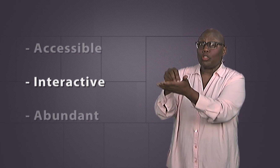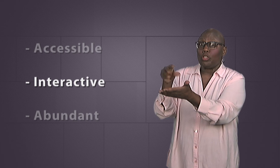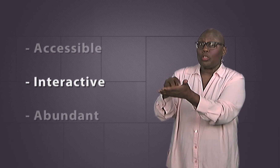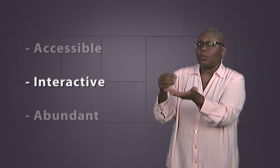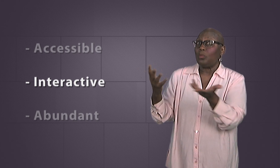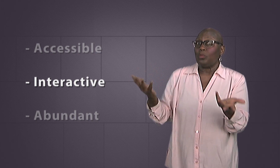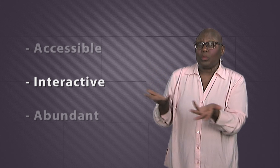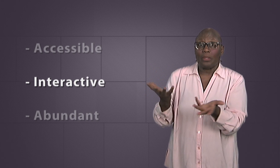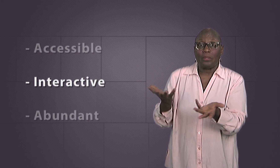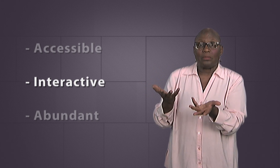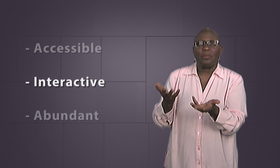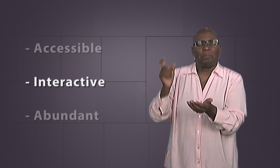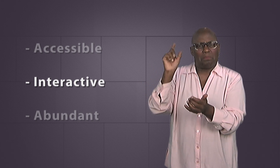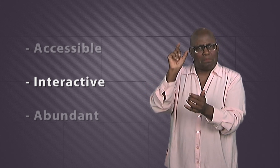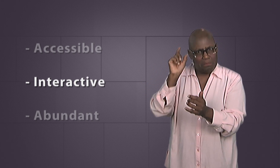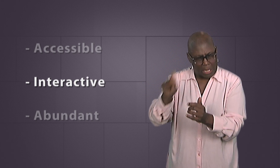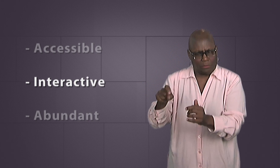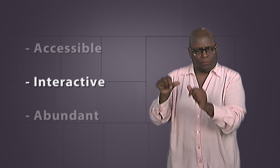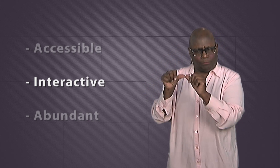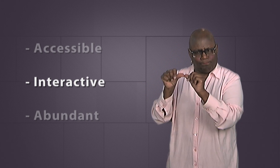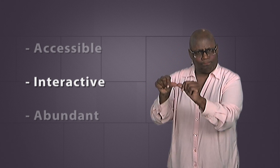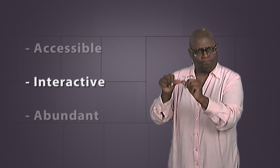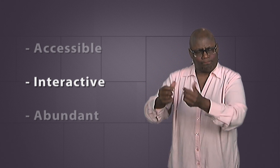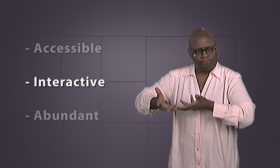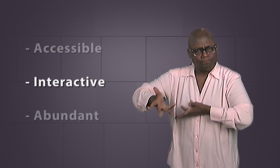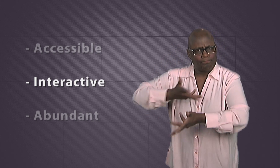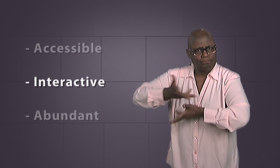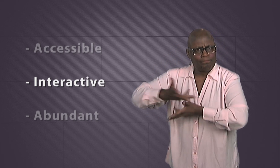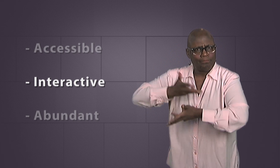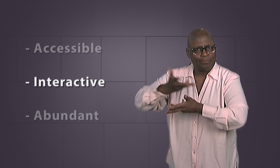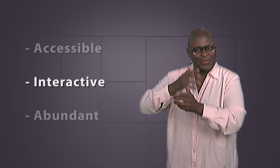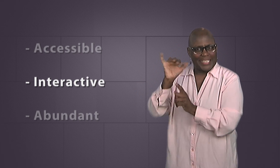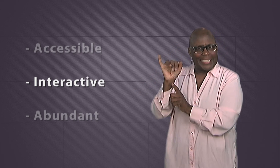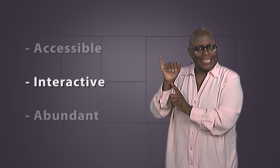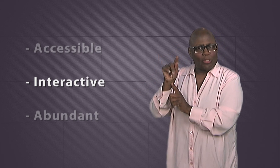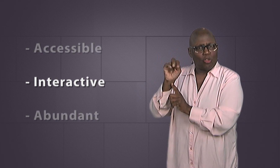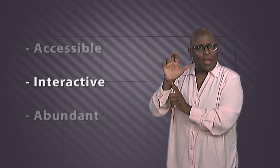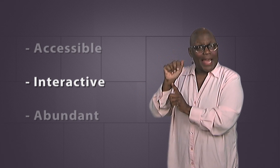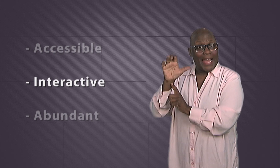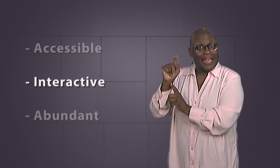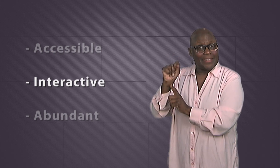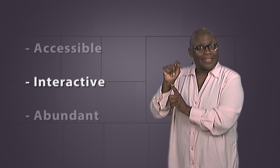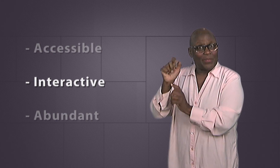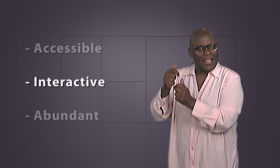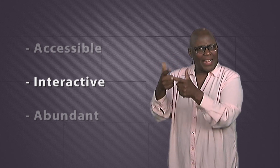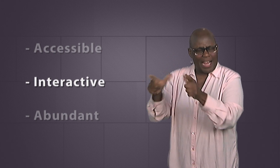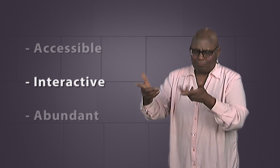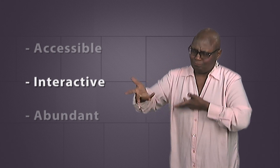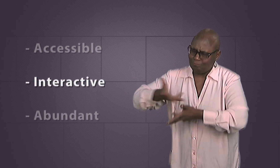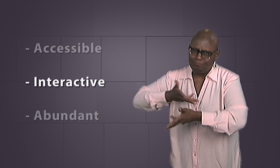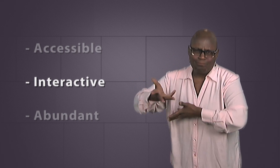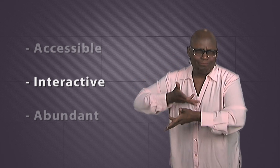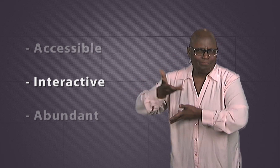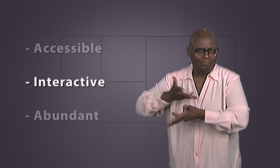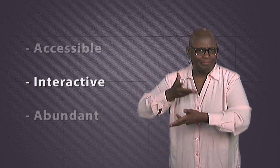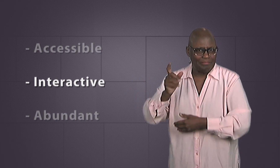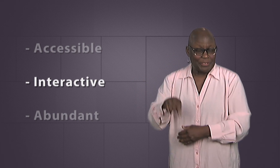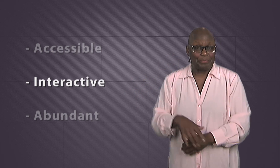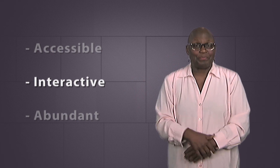is that language must be interactive.